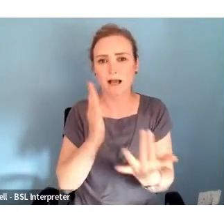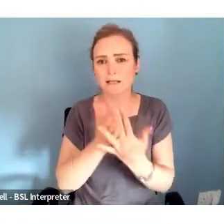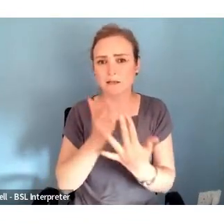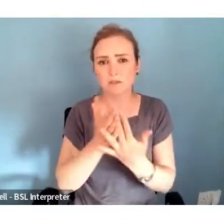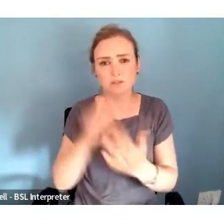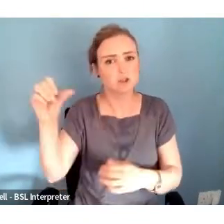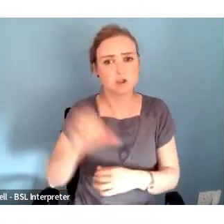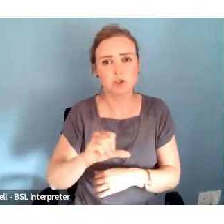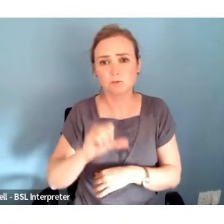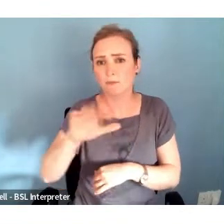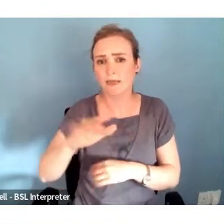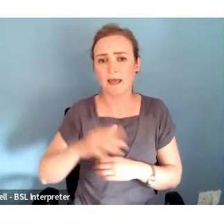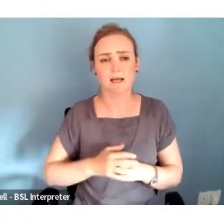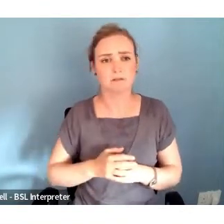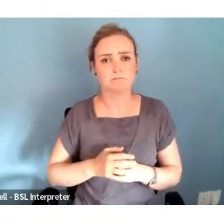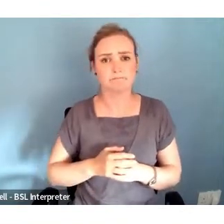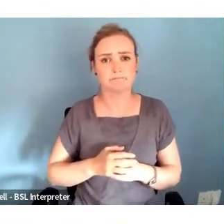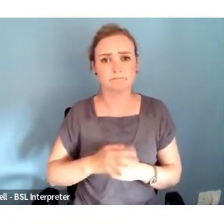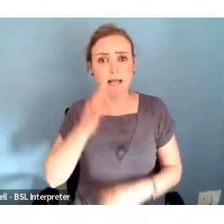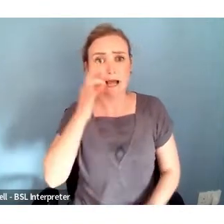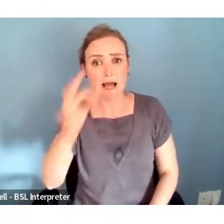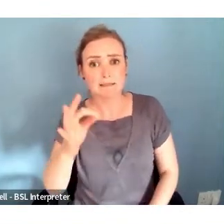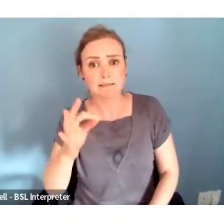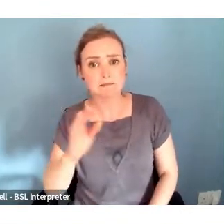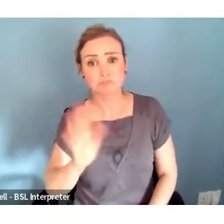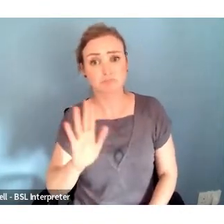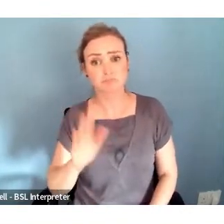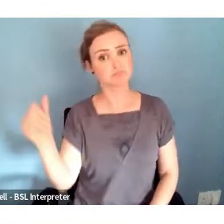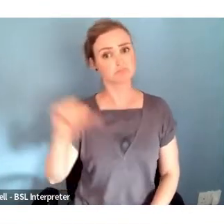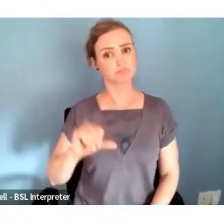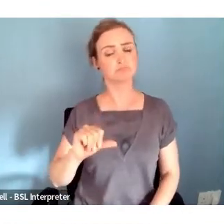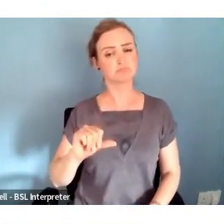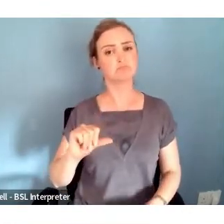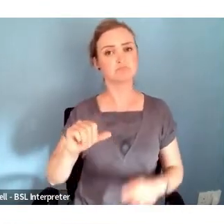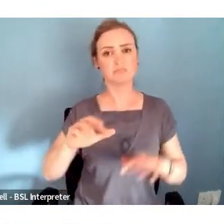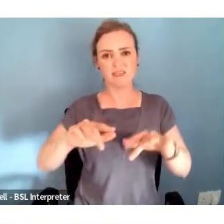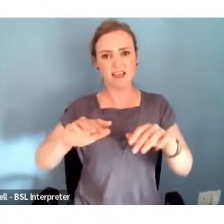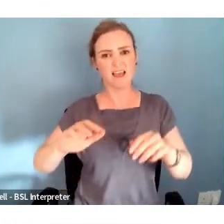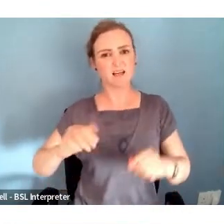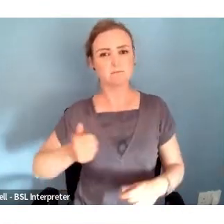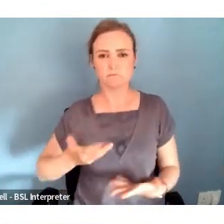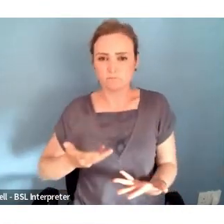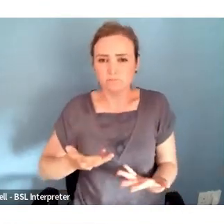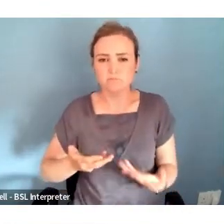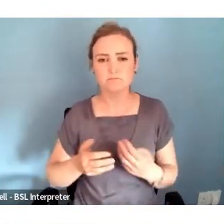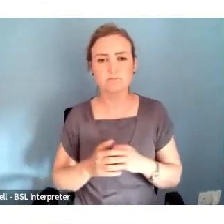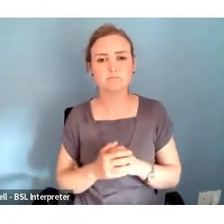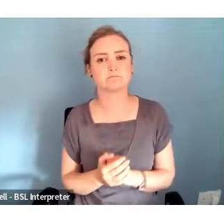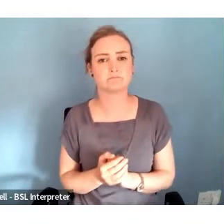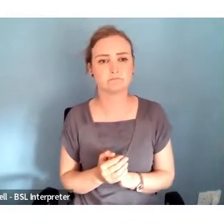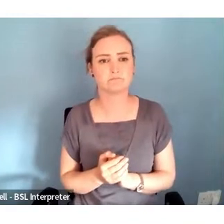than thought about separately. So today we are talking about attracting disabled candidate